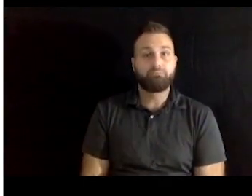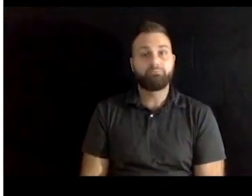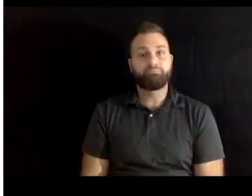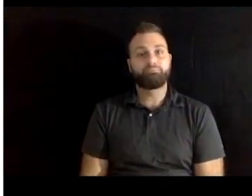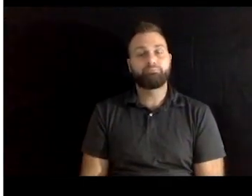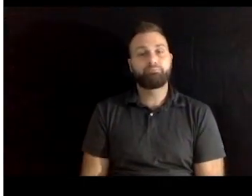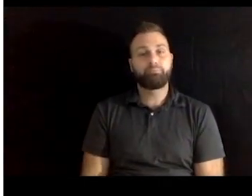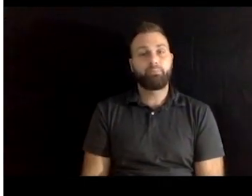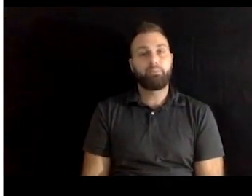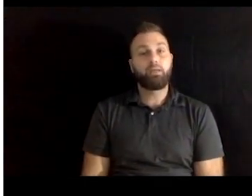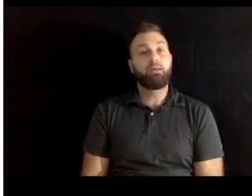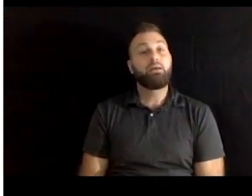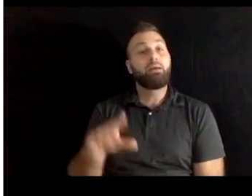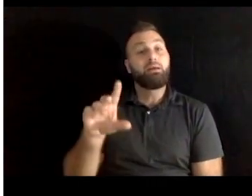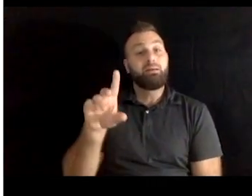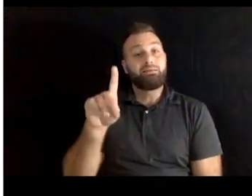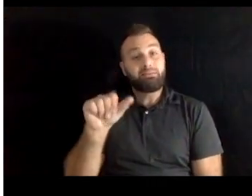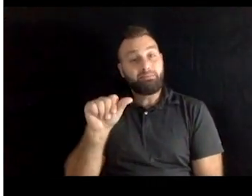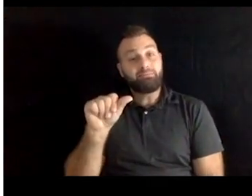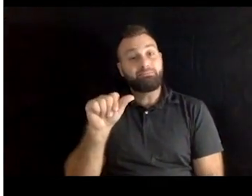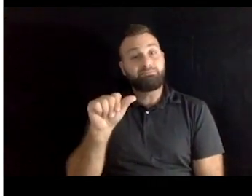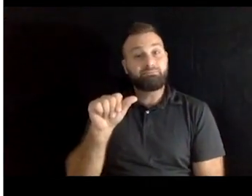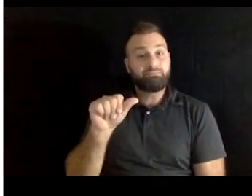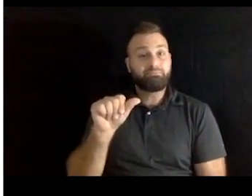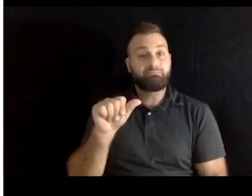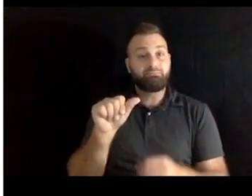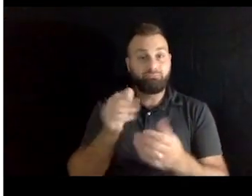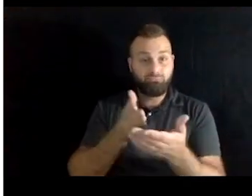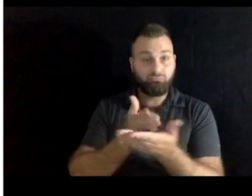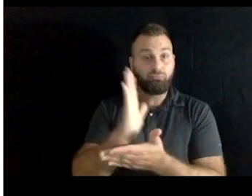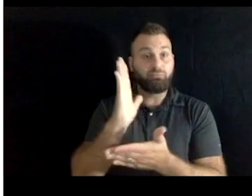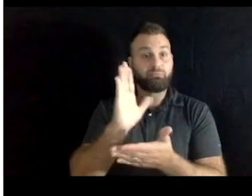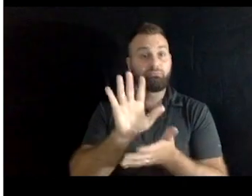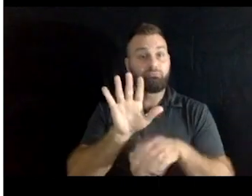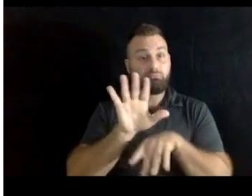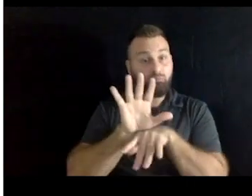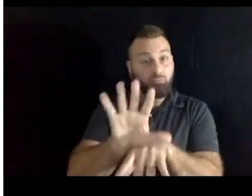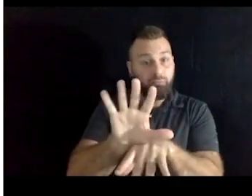So the disability rights movement has done much to promote employment.